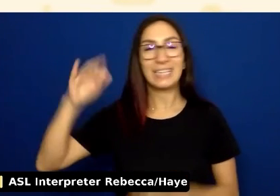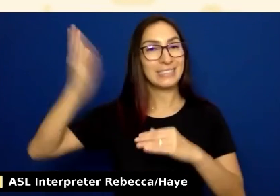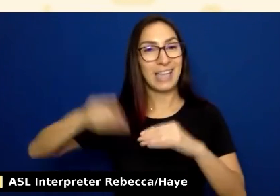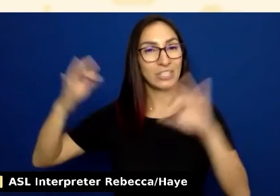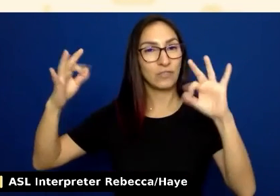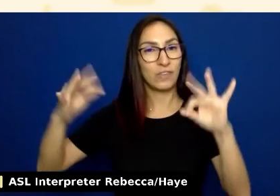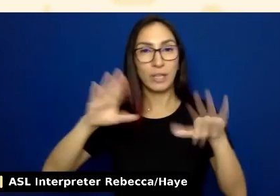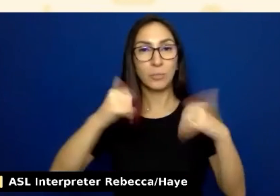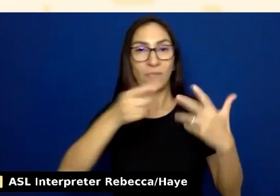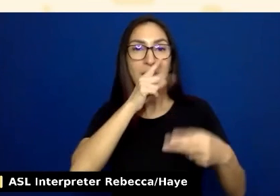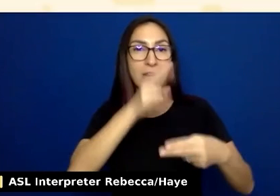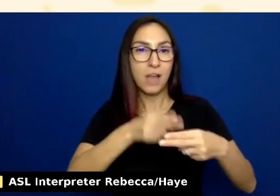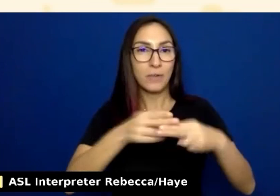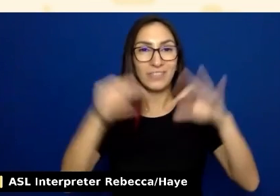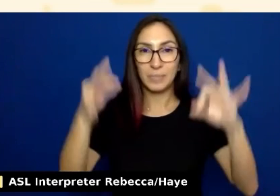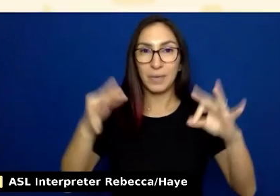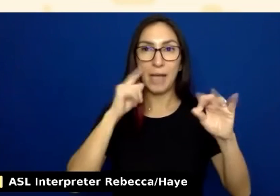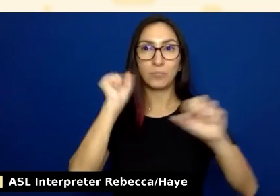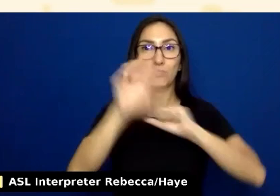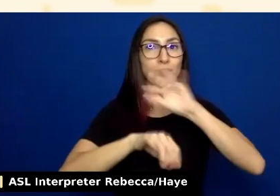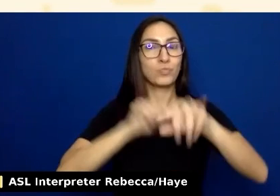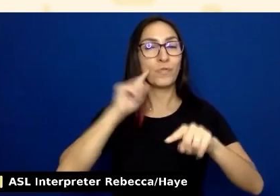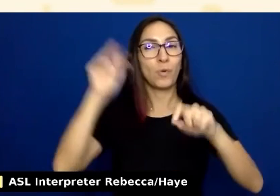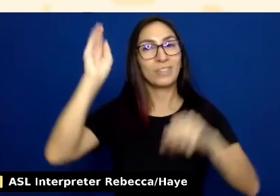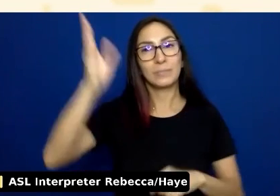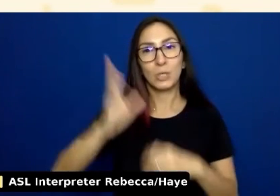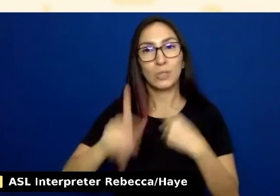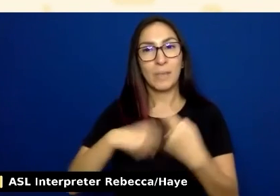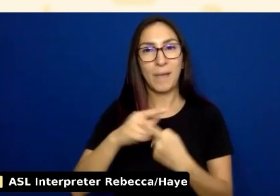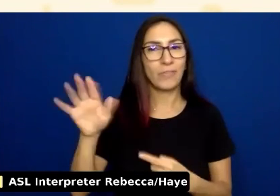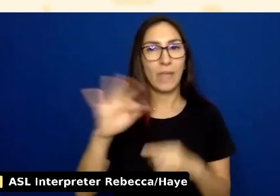for our speakers on their presentation. And while you're there, you can also enter to win a t-shirt.